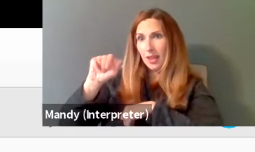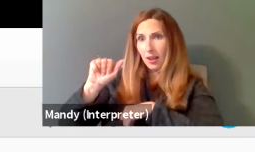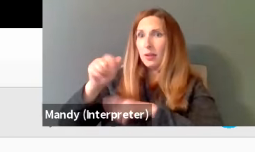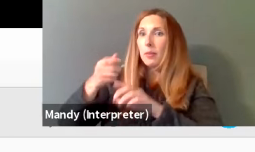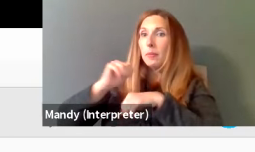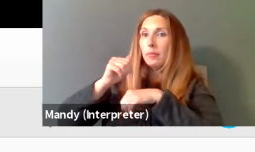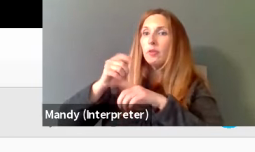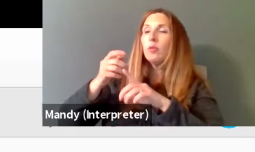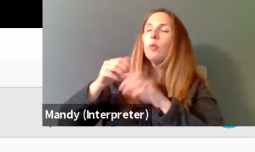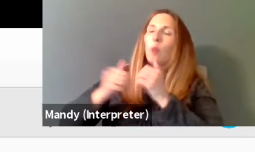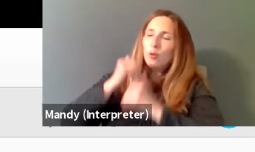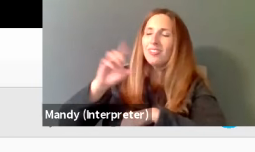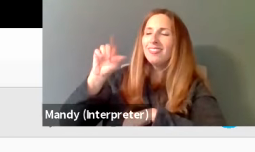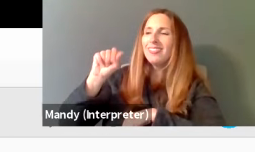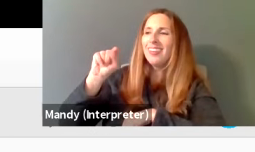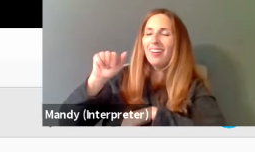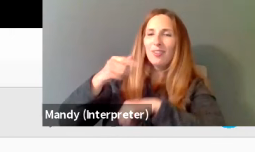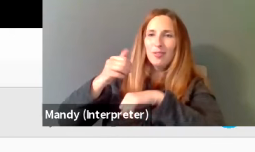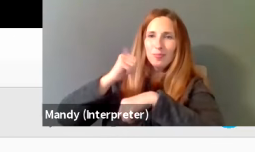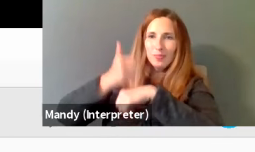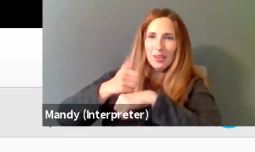might be incomplete unfortunately this year.